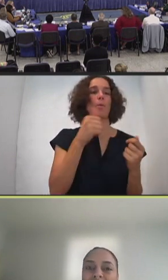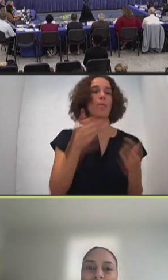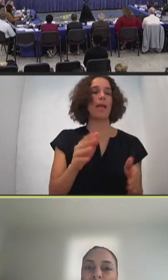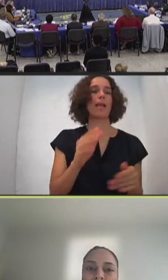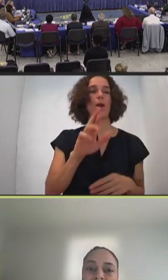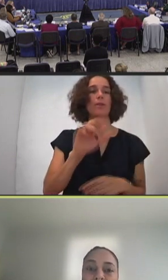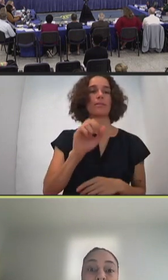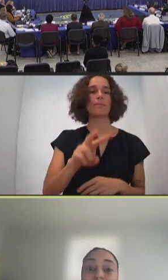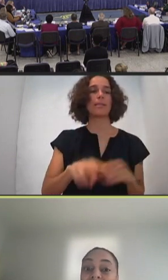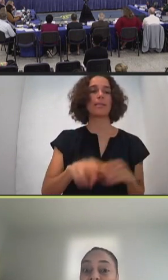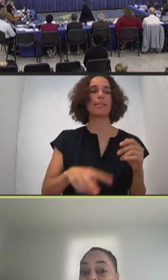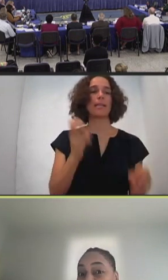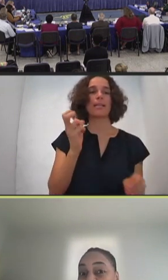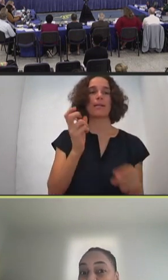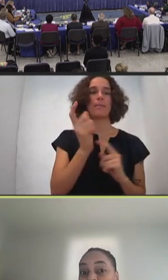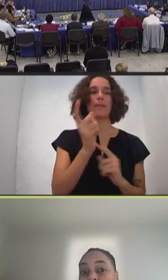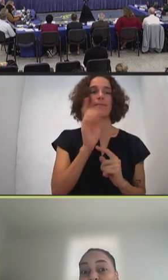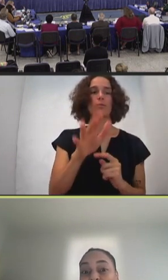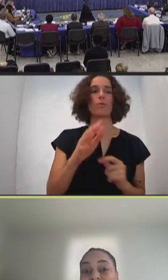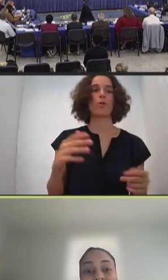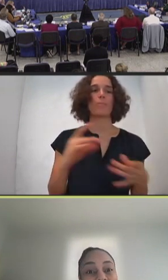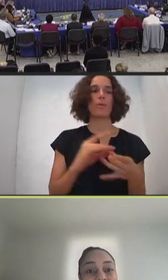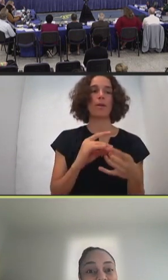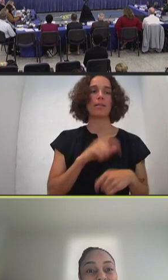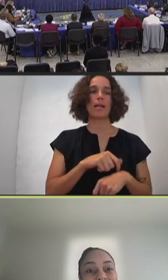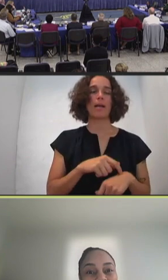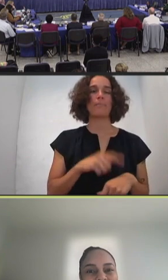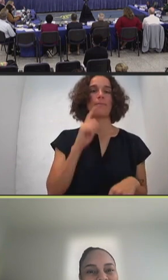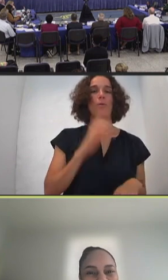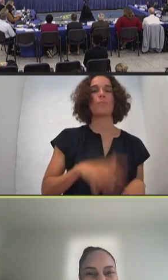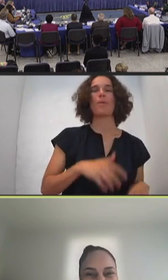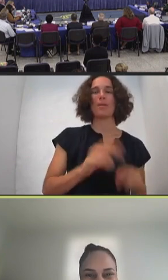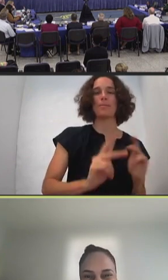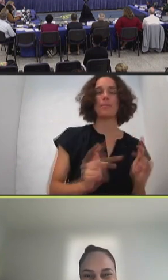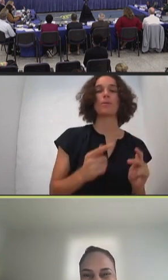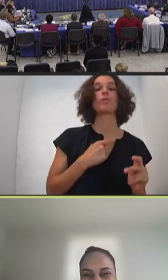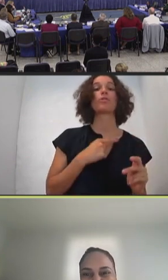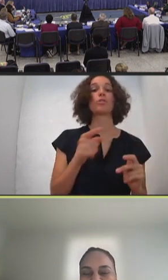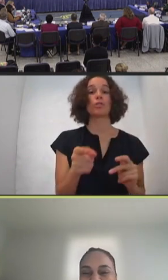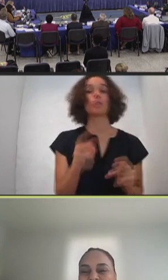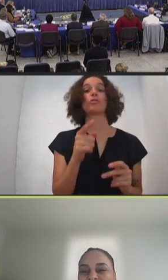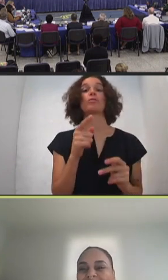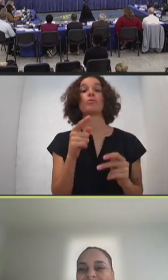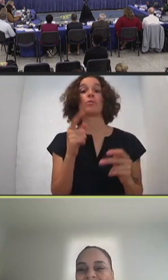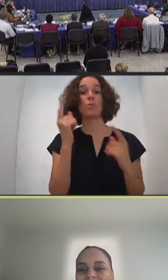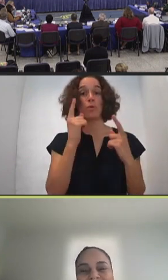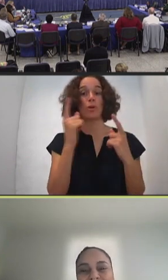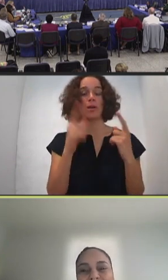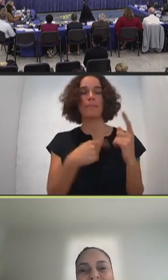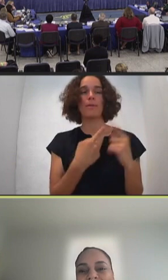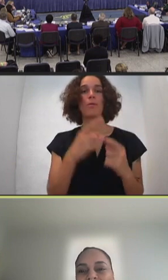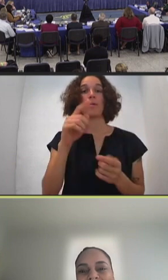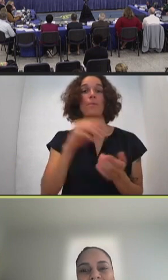"You worry about a million things. Make it only 999,999." And "The number one cause of